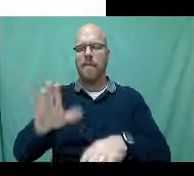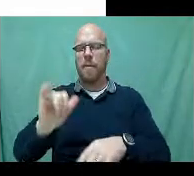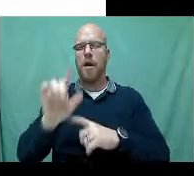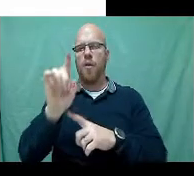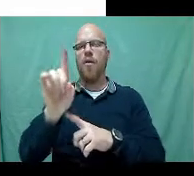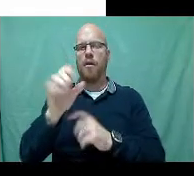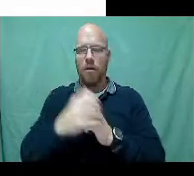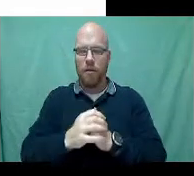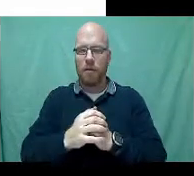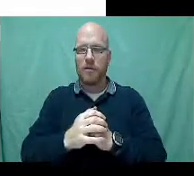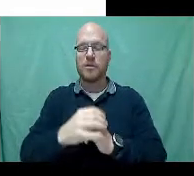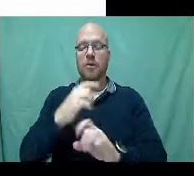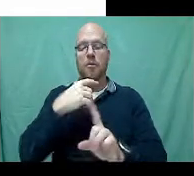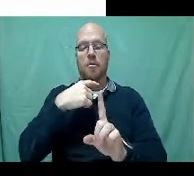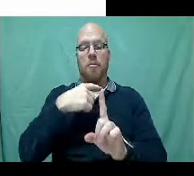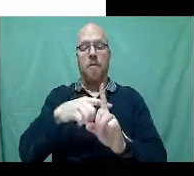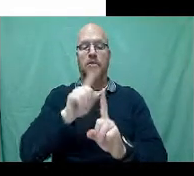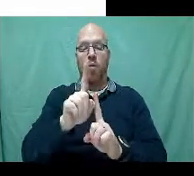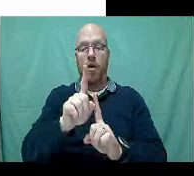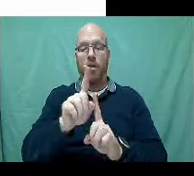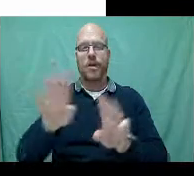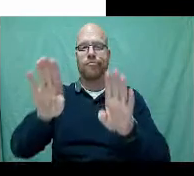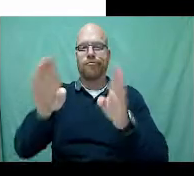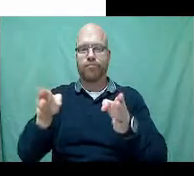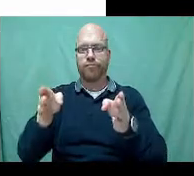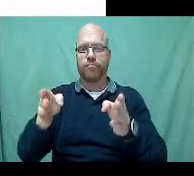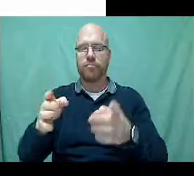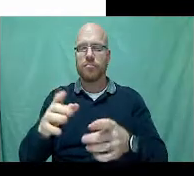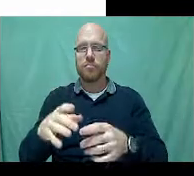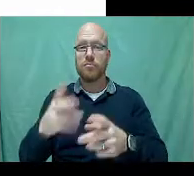So we'll divide out by a positive 1 and we'll see how it looks.